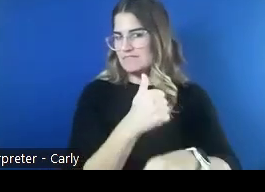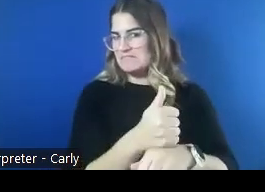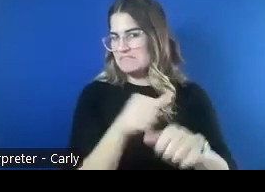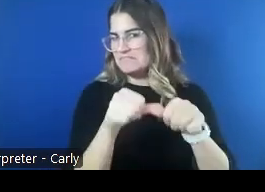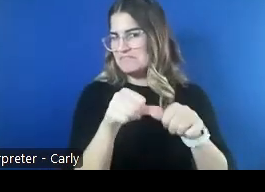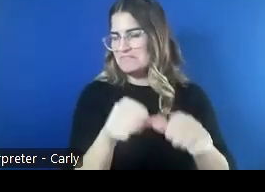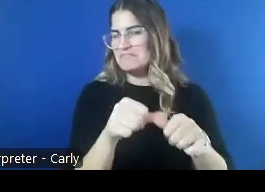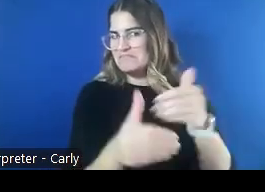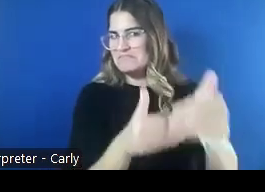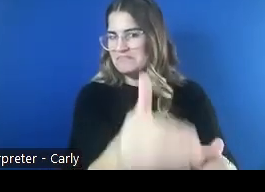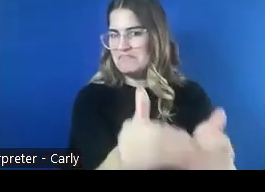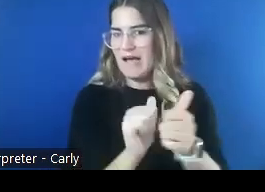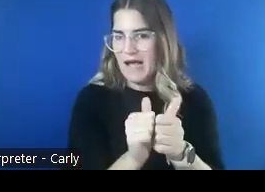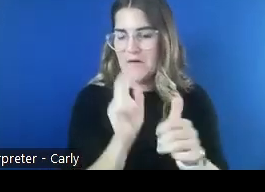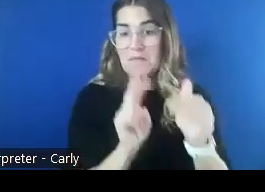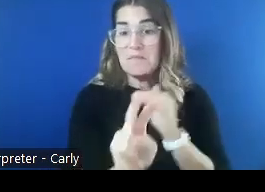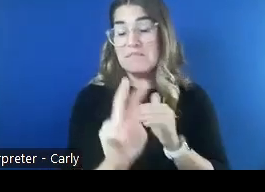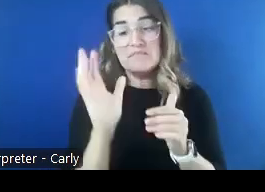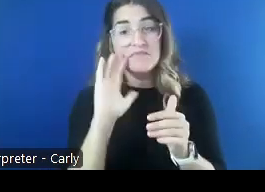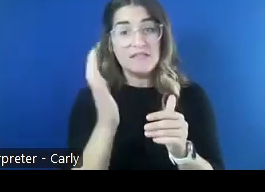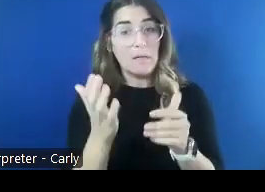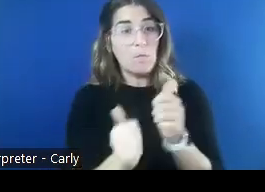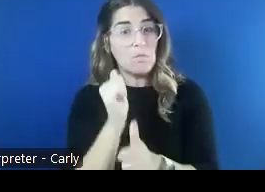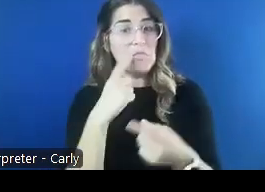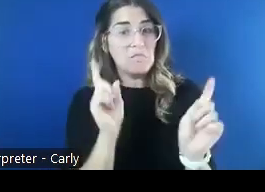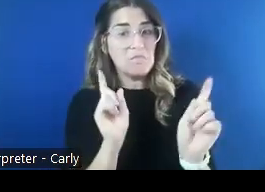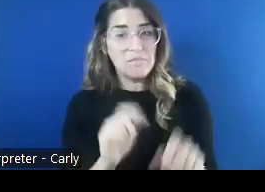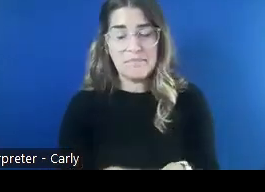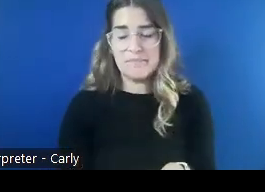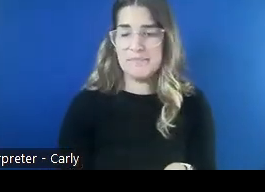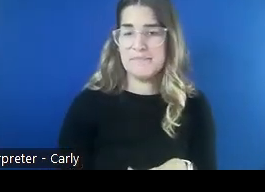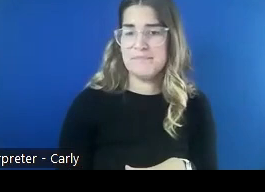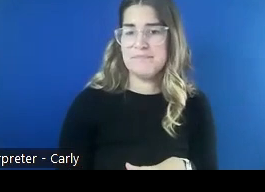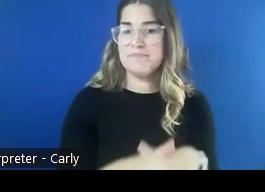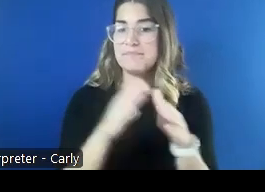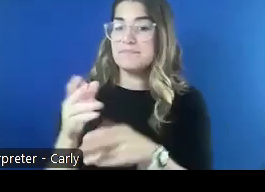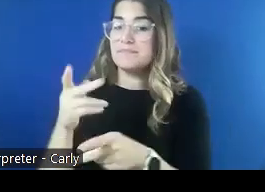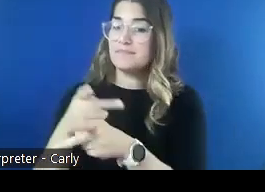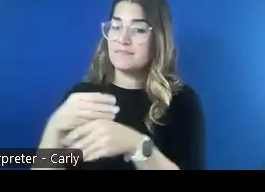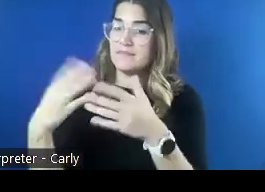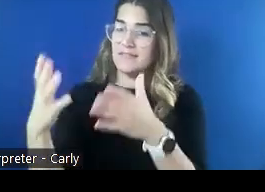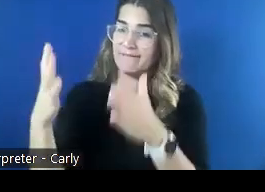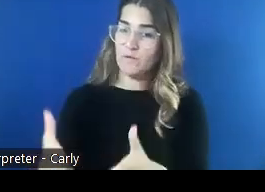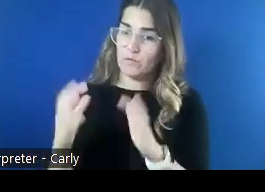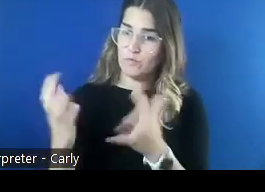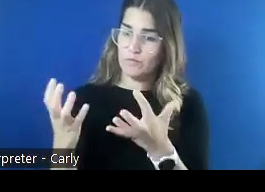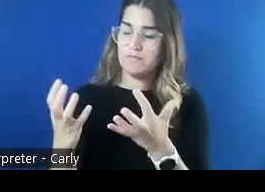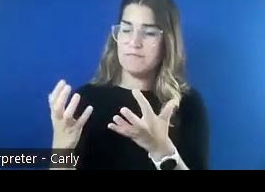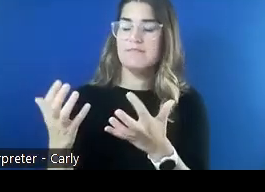way and mostly we've done that um the caregiver groups started off with some funding to support